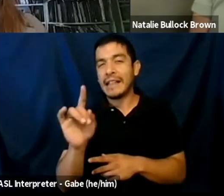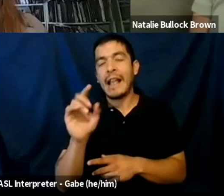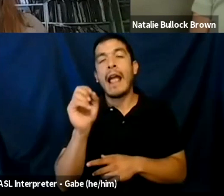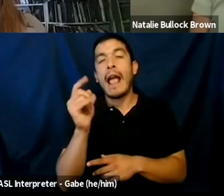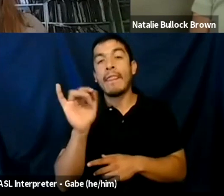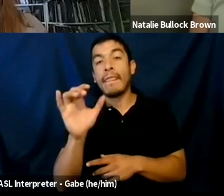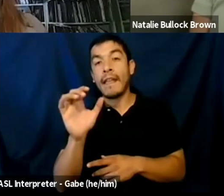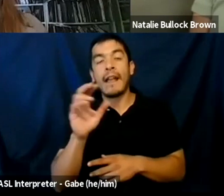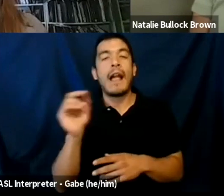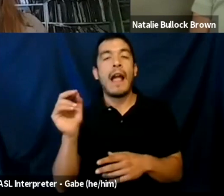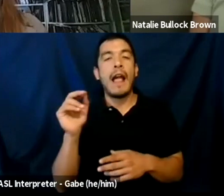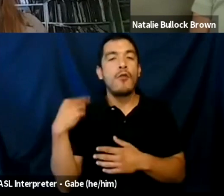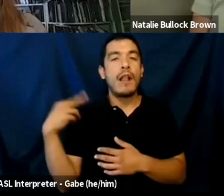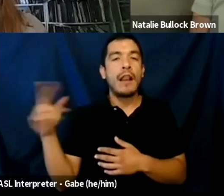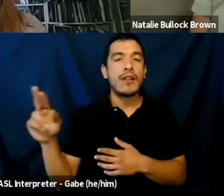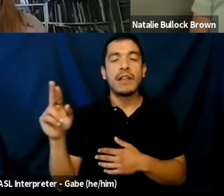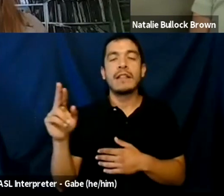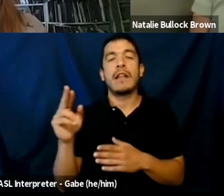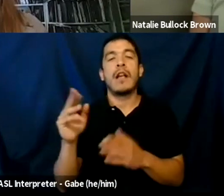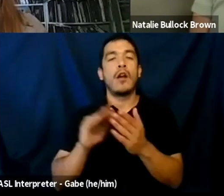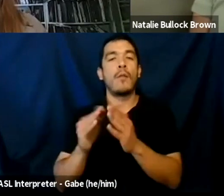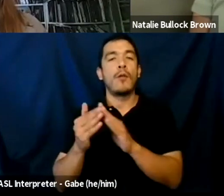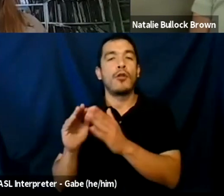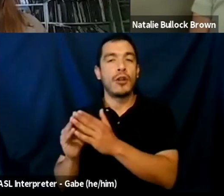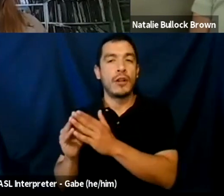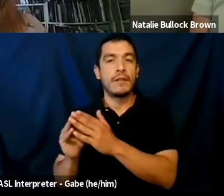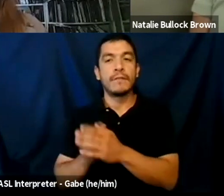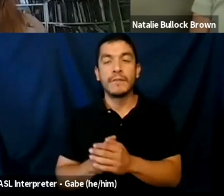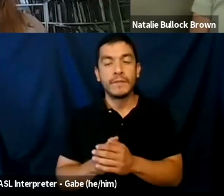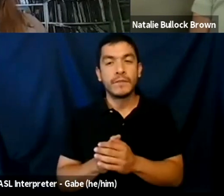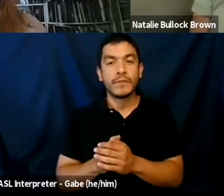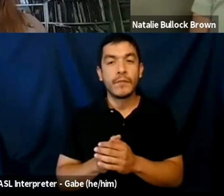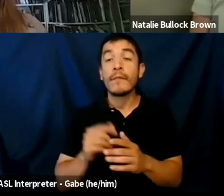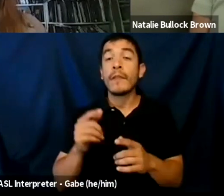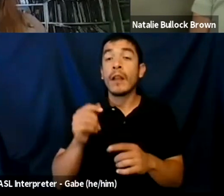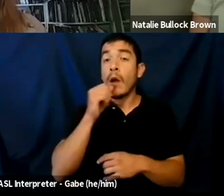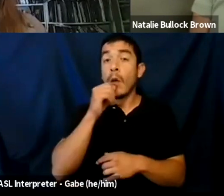And initially, women and girls started coming back